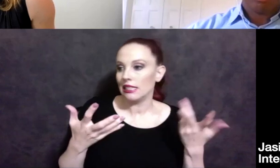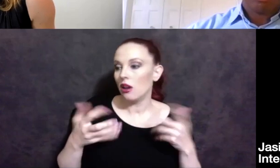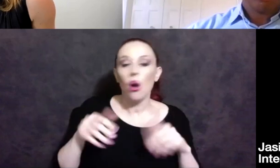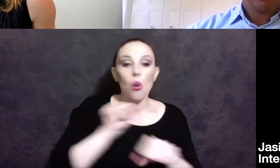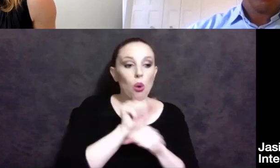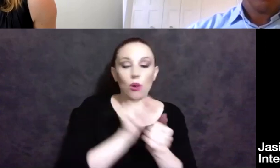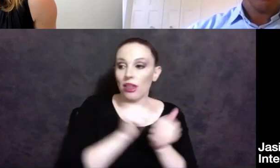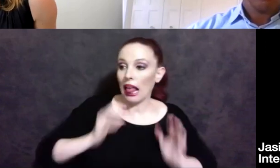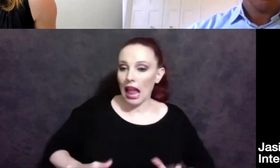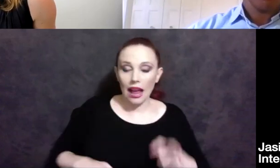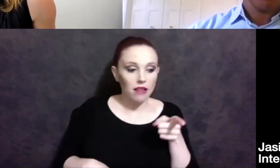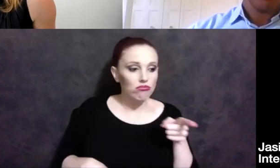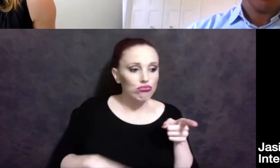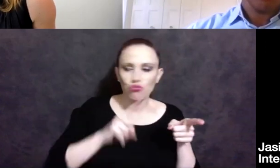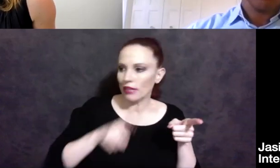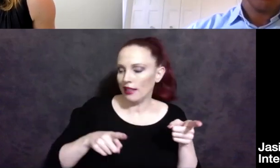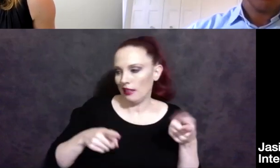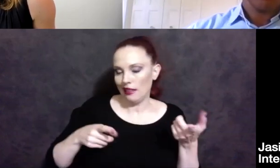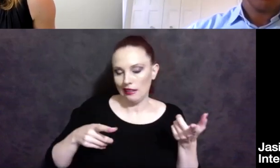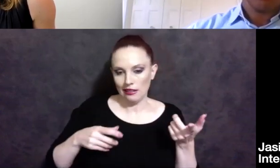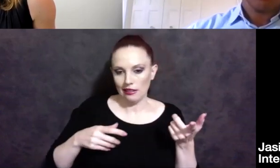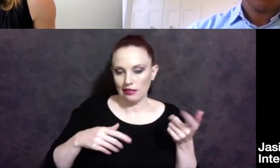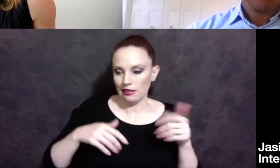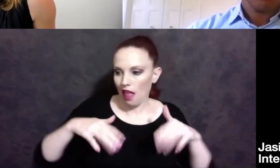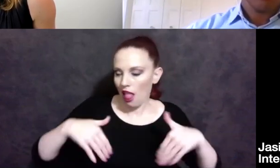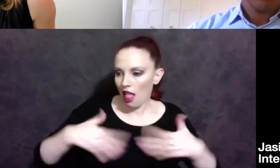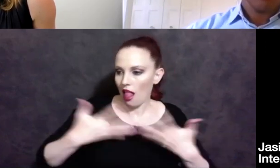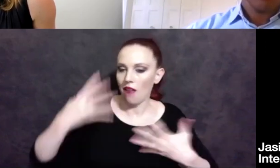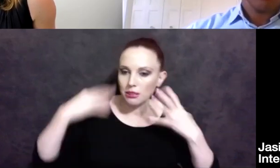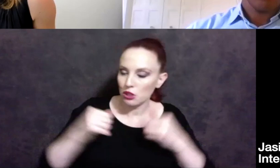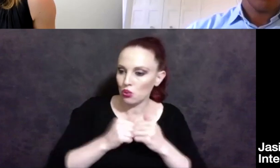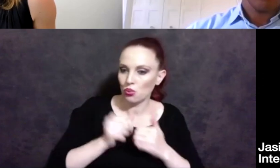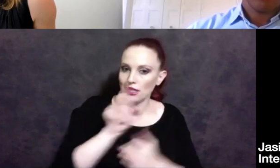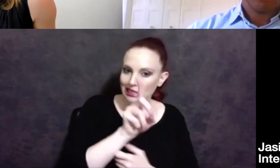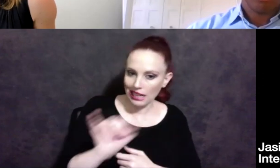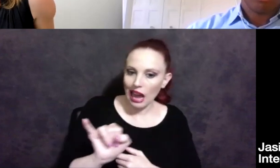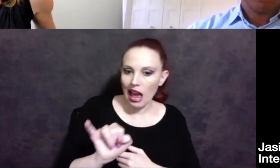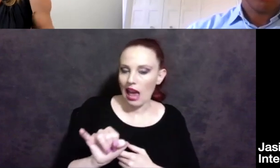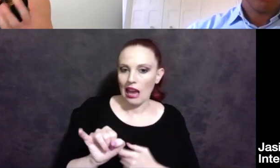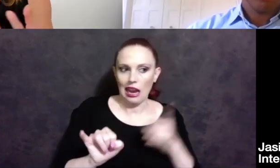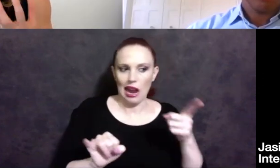hasn't done much work on diversity and inclusion and I am shutdown right away in different